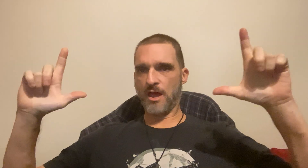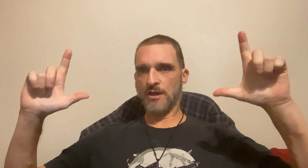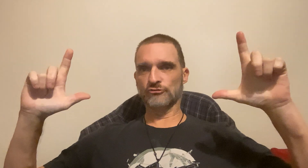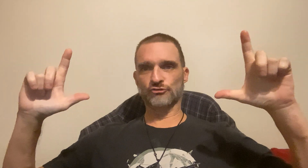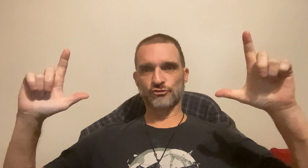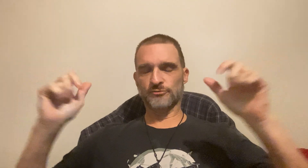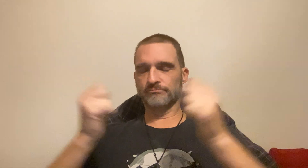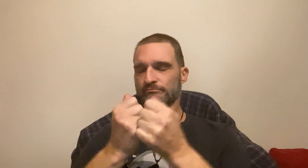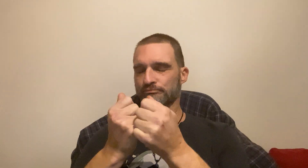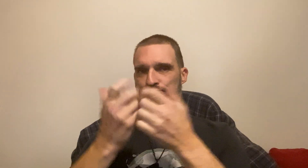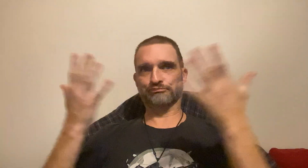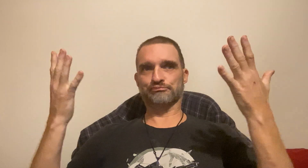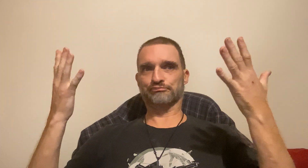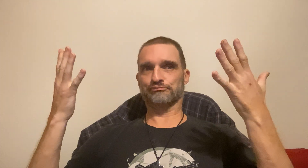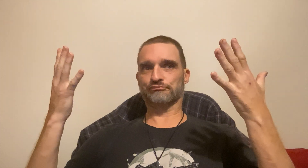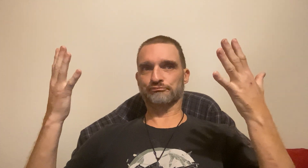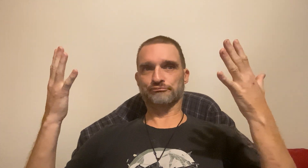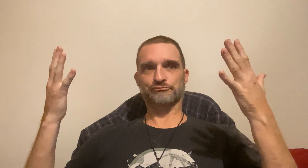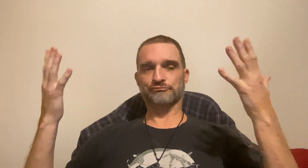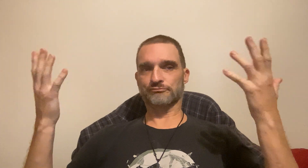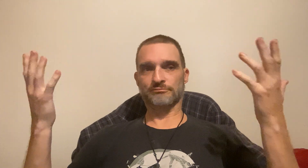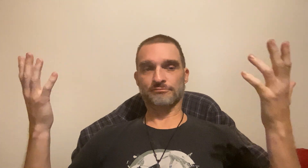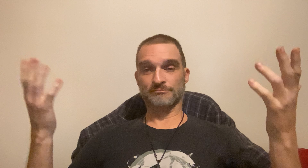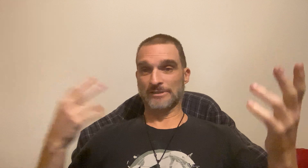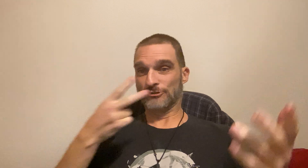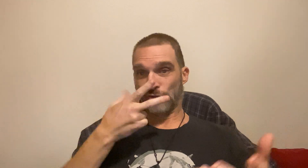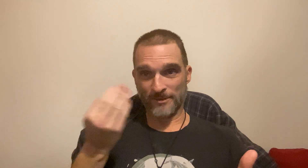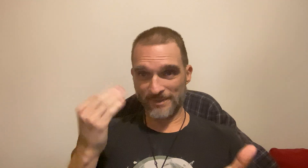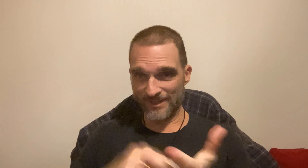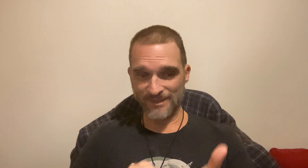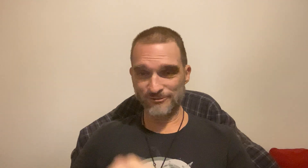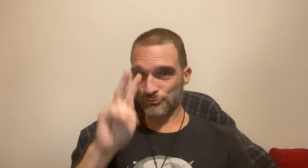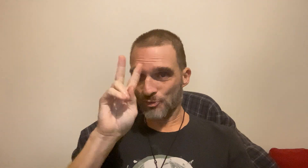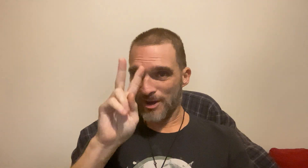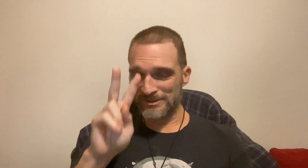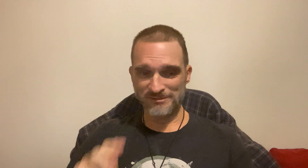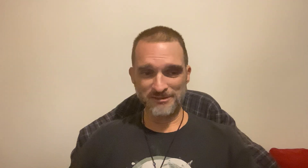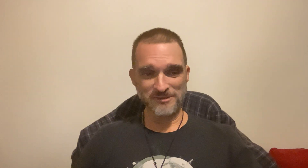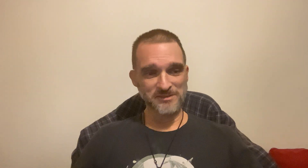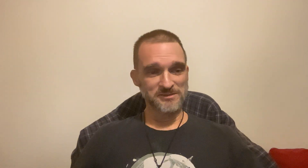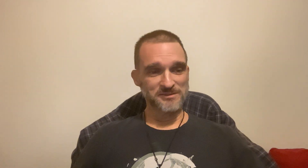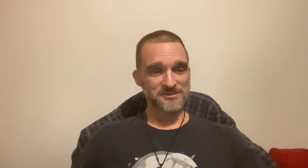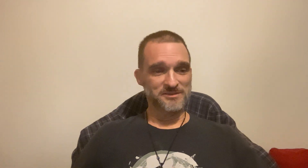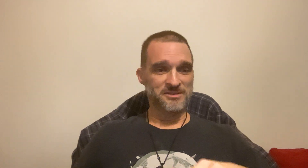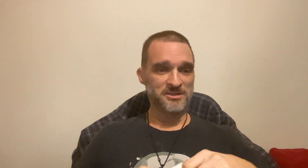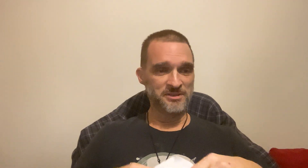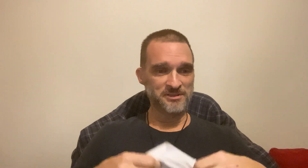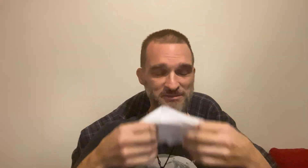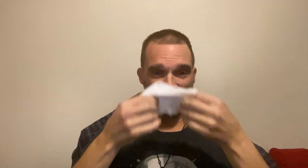It was just a flash of light and I saw Him again twice.